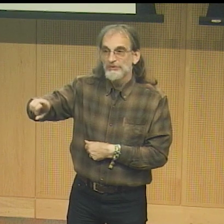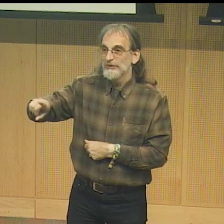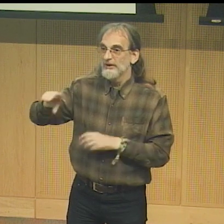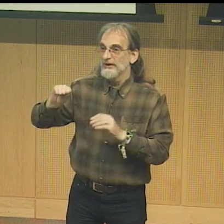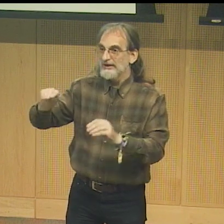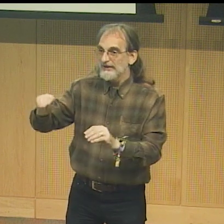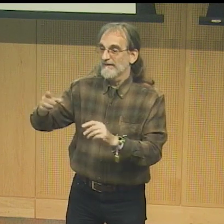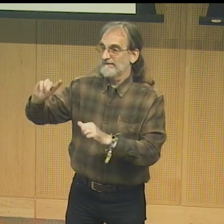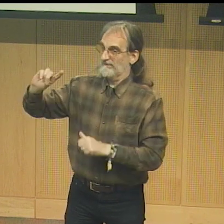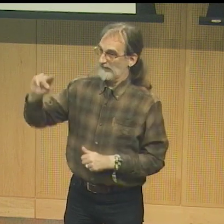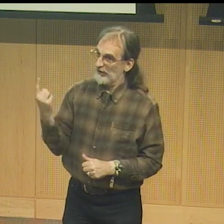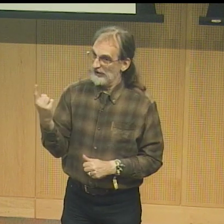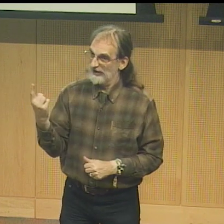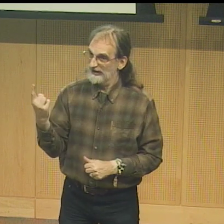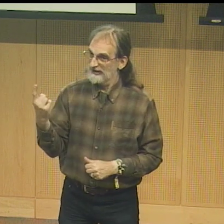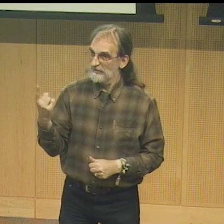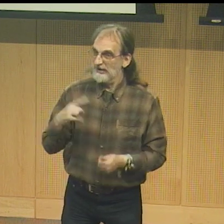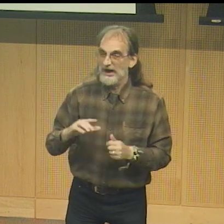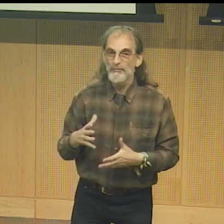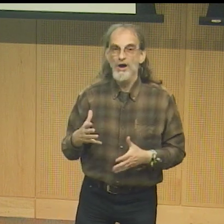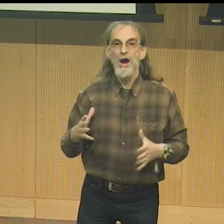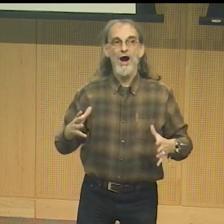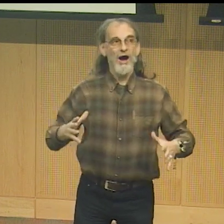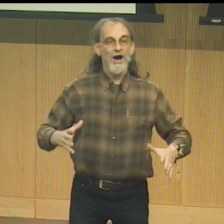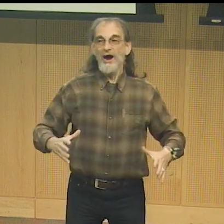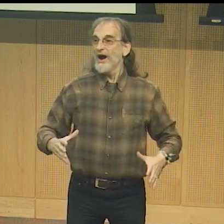We have to know who we are and where we come from first.